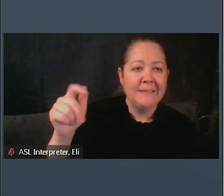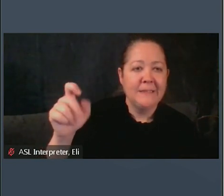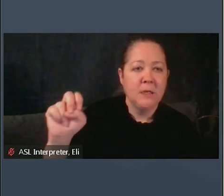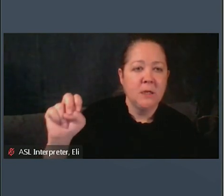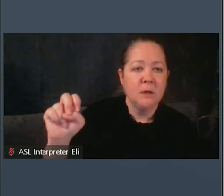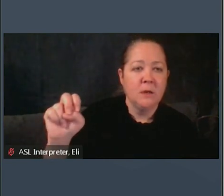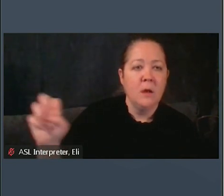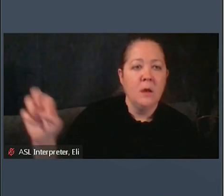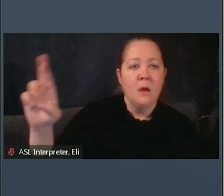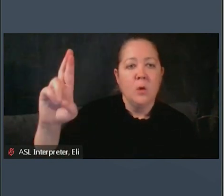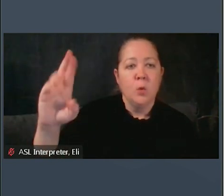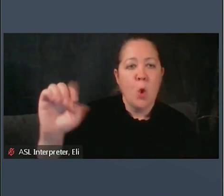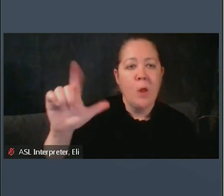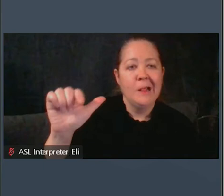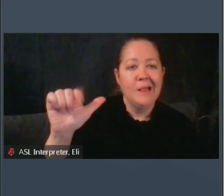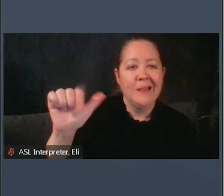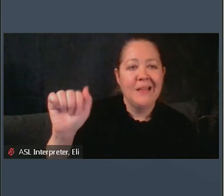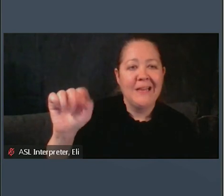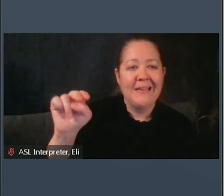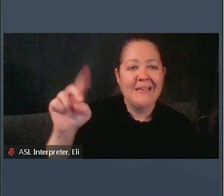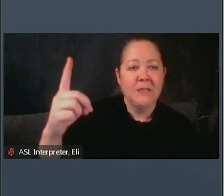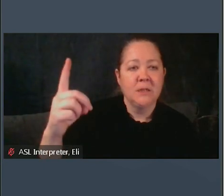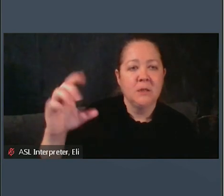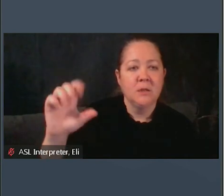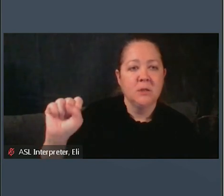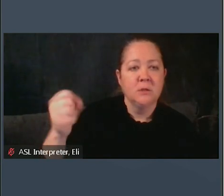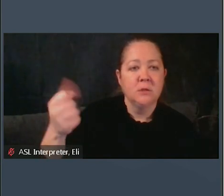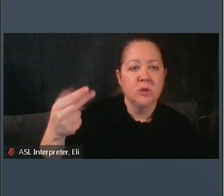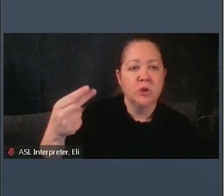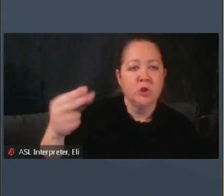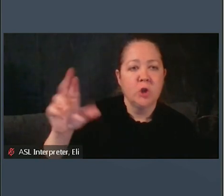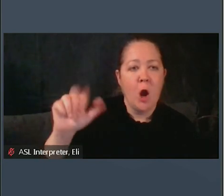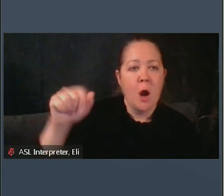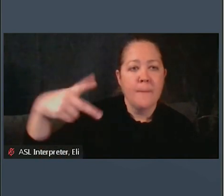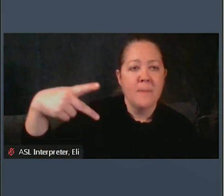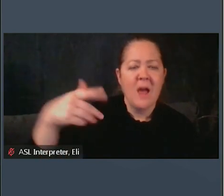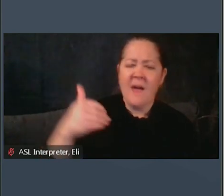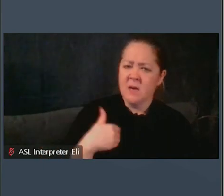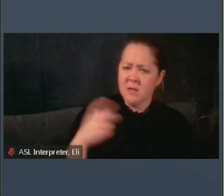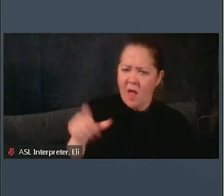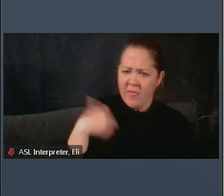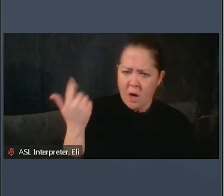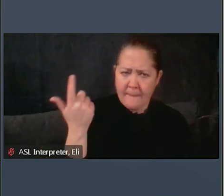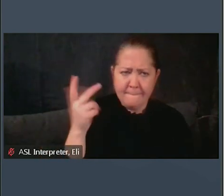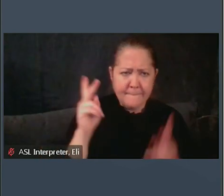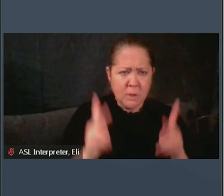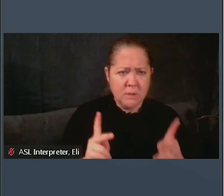Okay. Now I have another person. There was someone who was trying to speak whose name I do